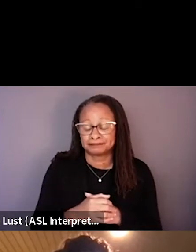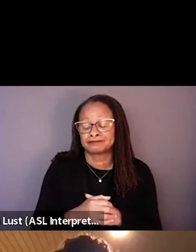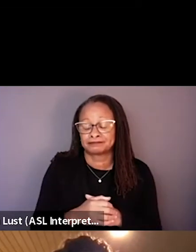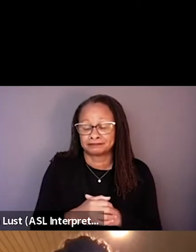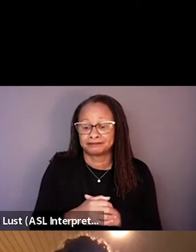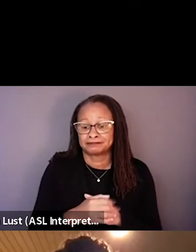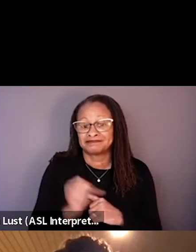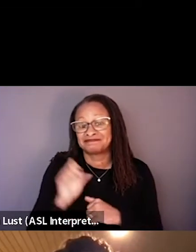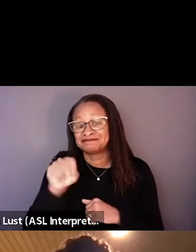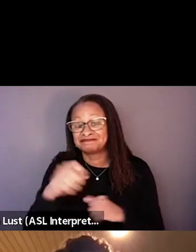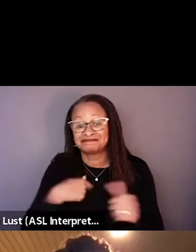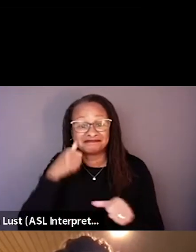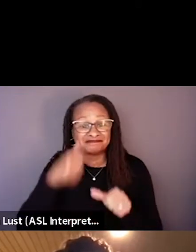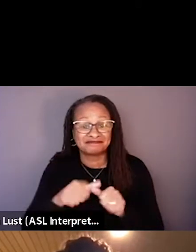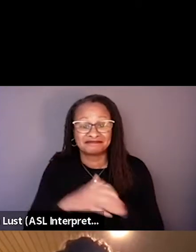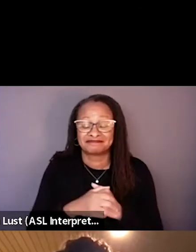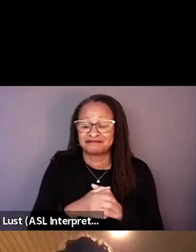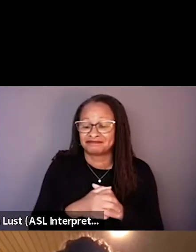So yeah, and I remember like picking up Rita